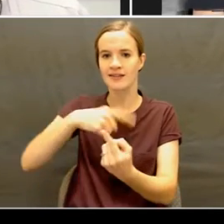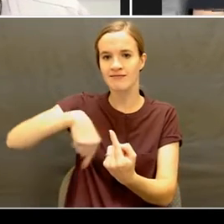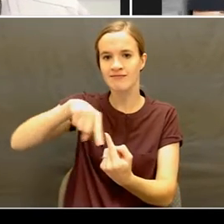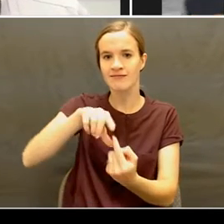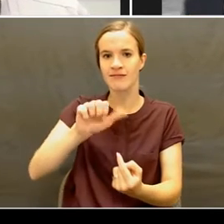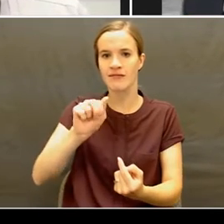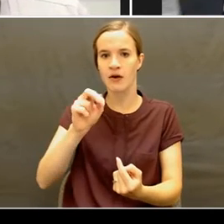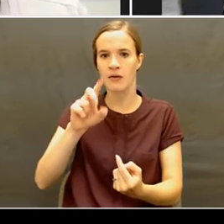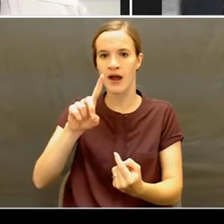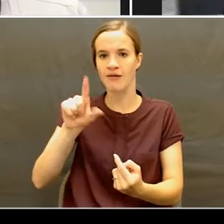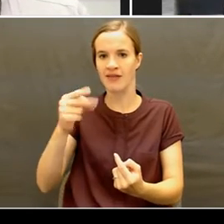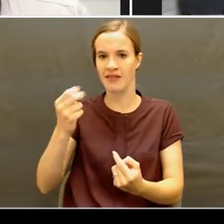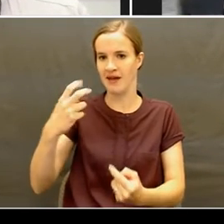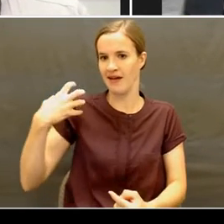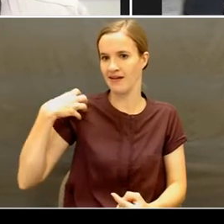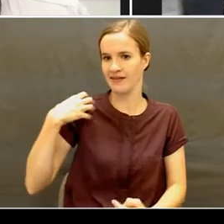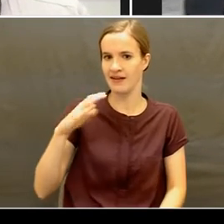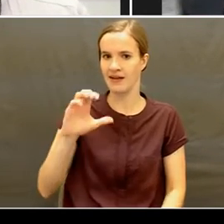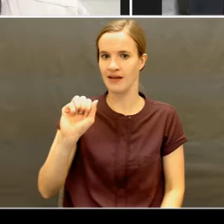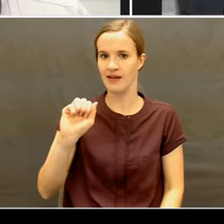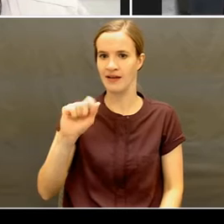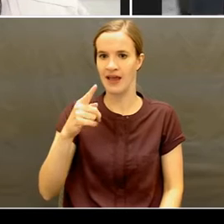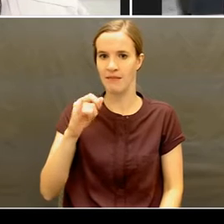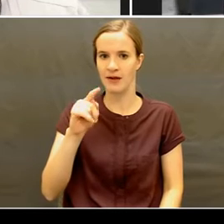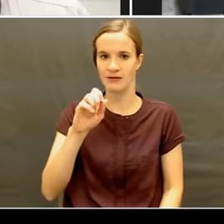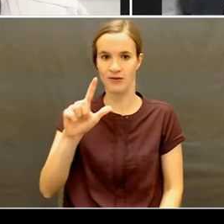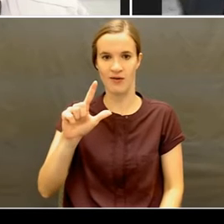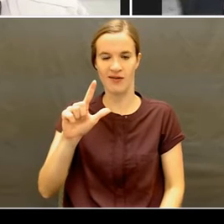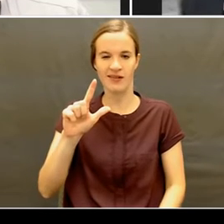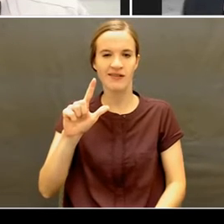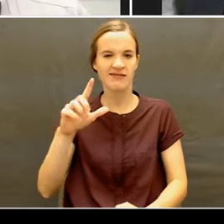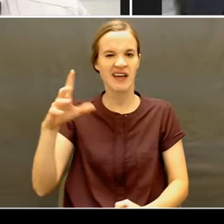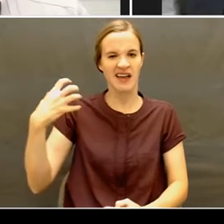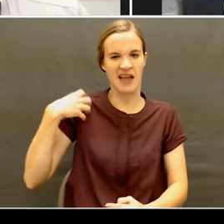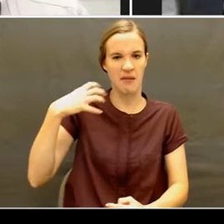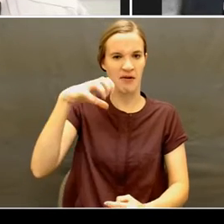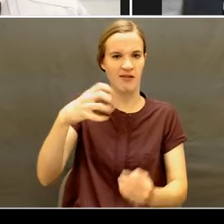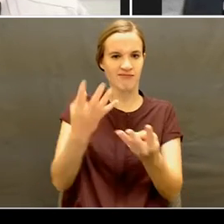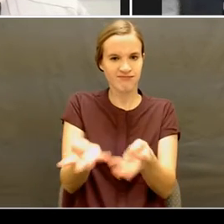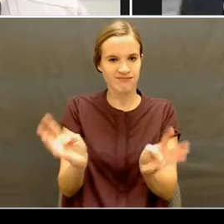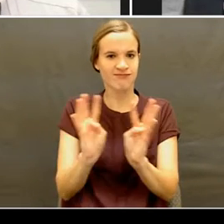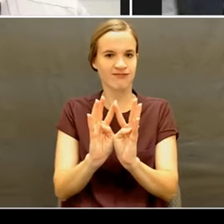Boise, Idaho and collect. And we had a string of people it was just very impressive around the